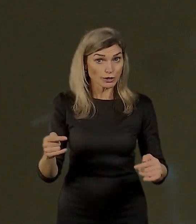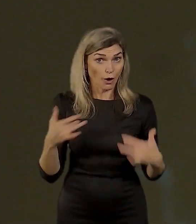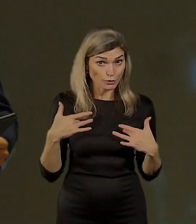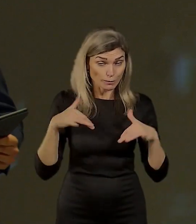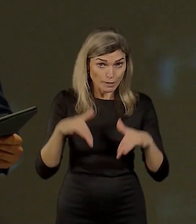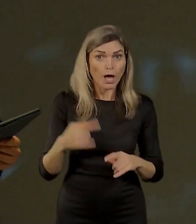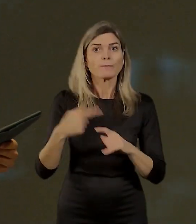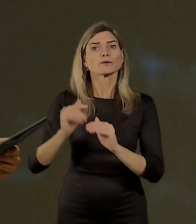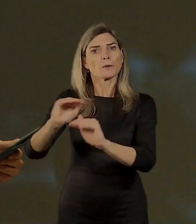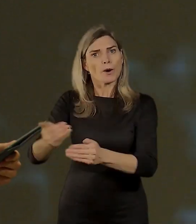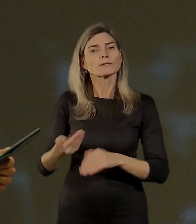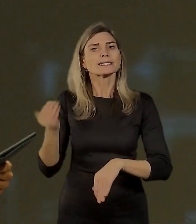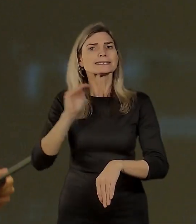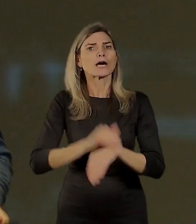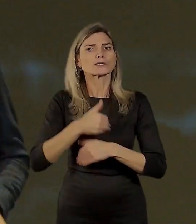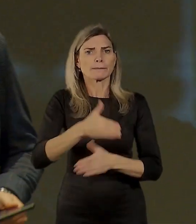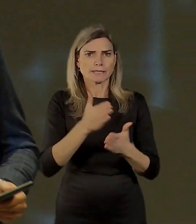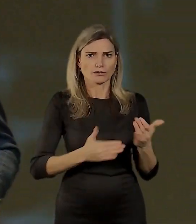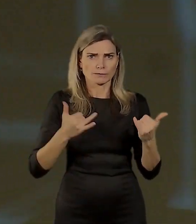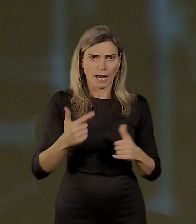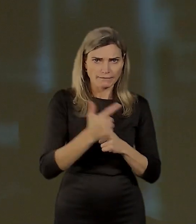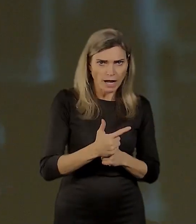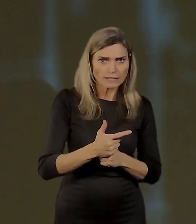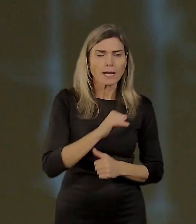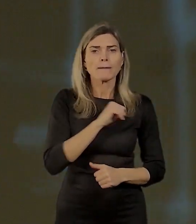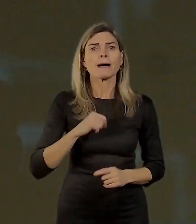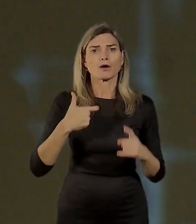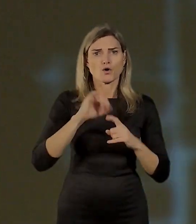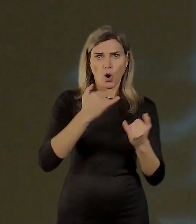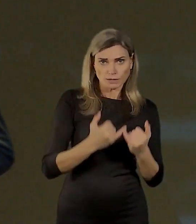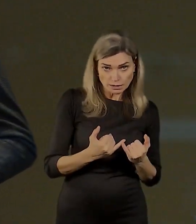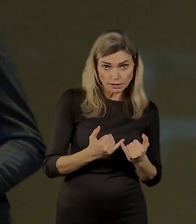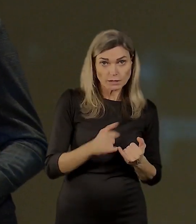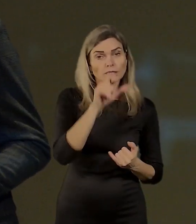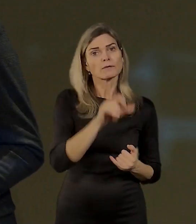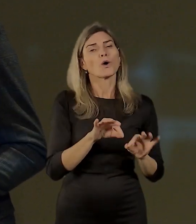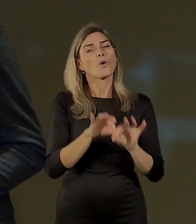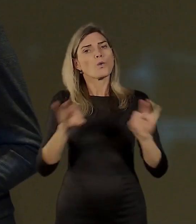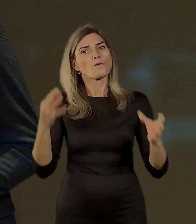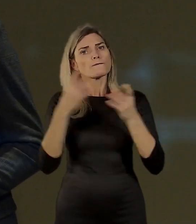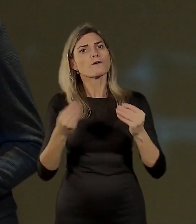Thank you very much for the invitation to this event and I would like to thank Skance